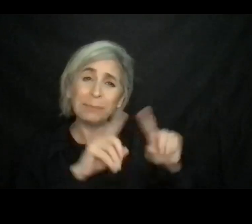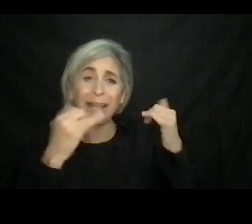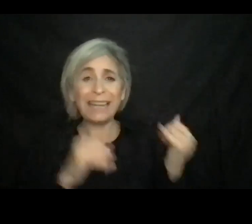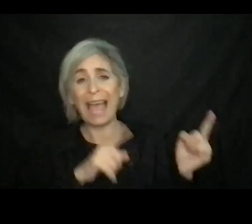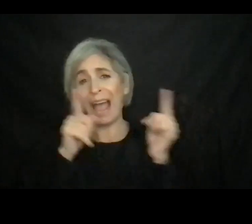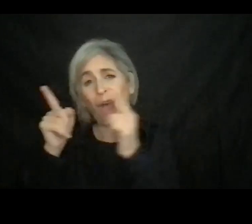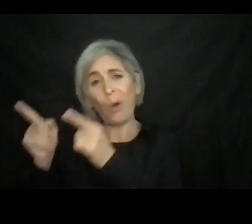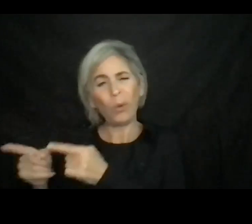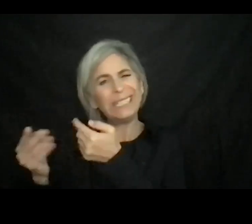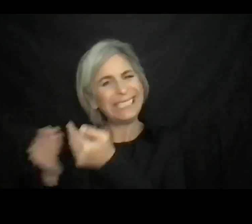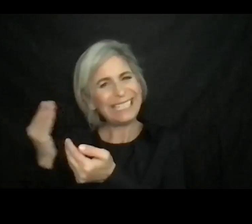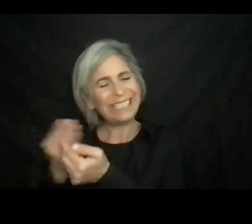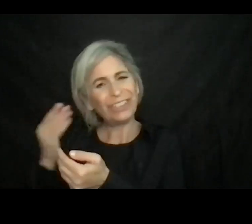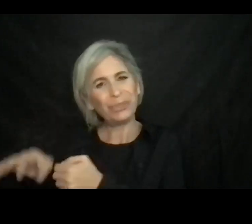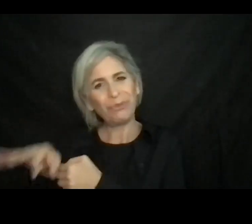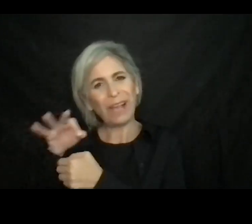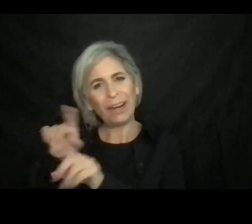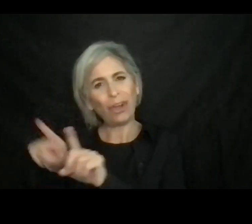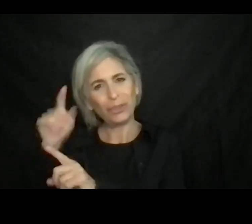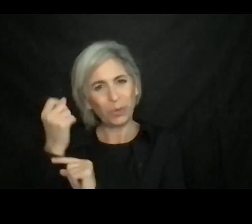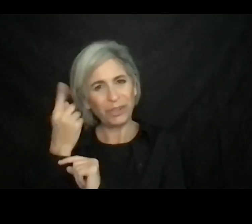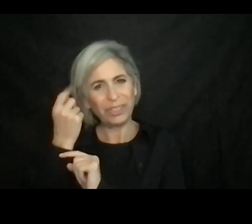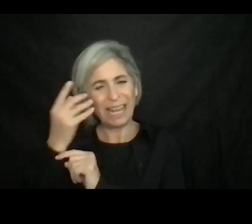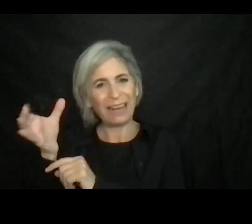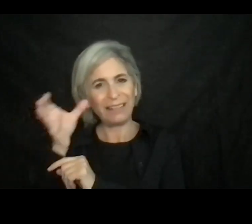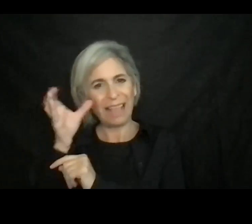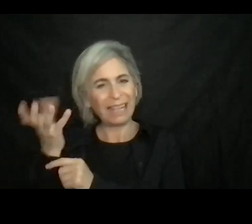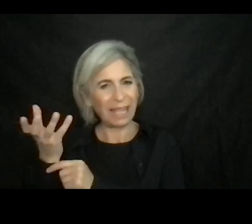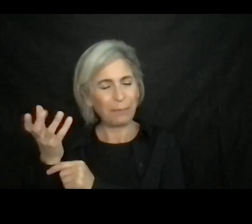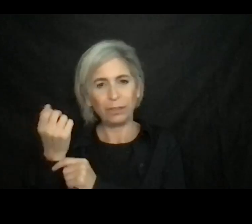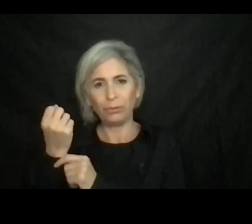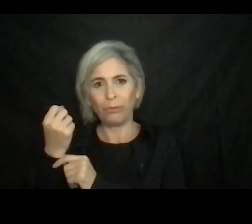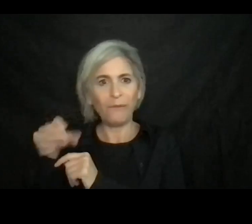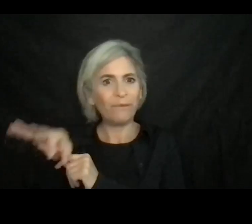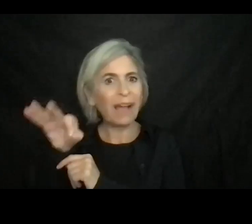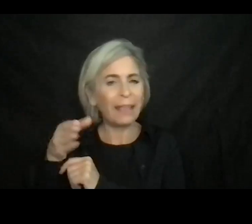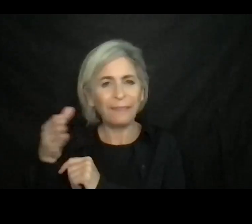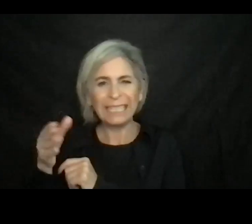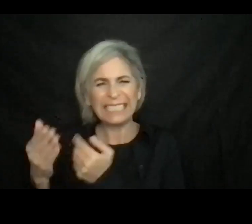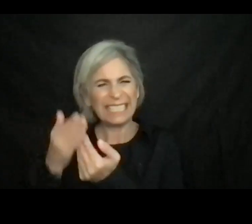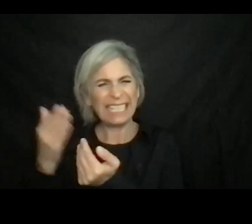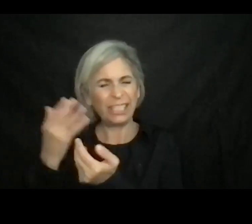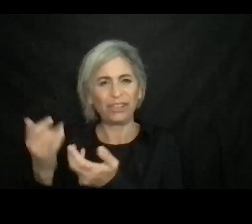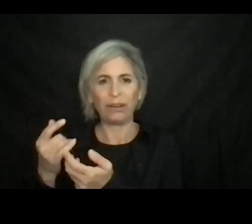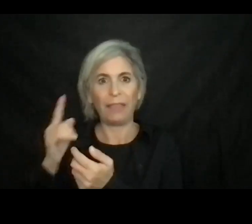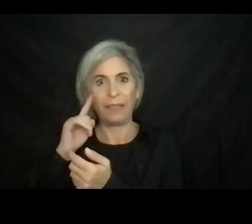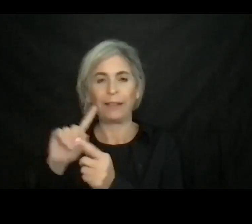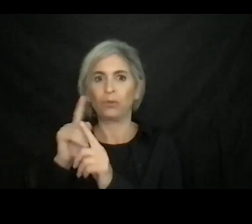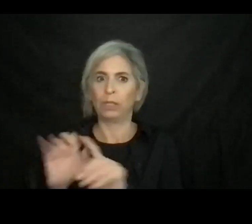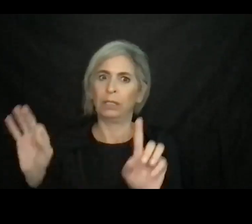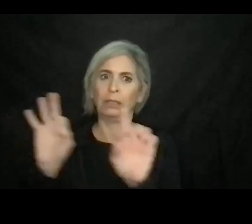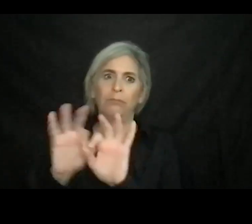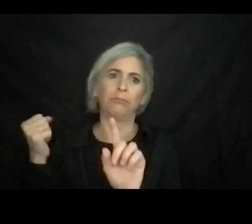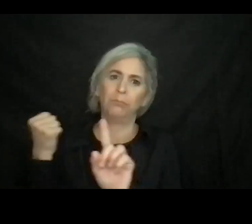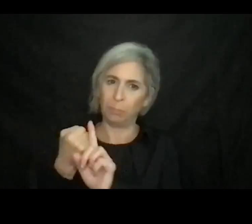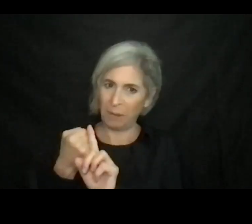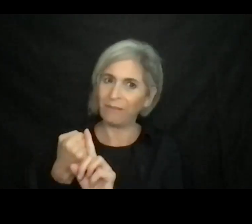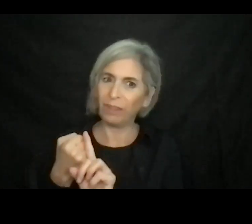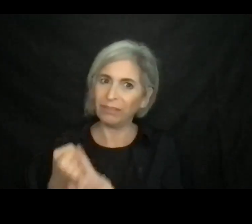easier to understand. Easier to find things. I think this is the most relevant thing. In the